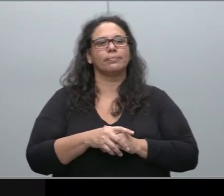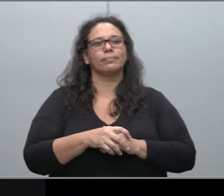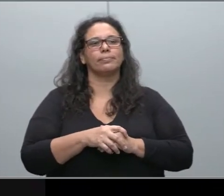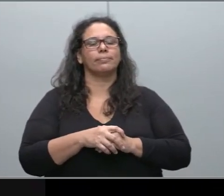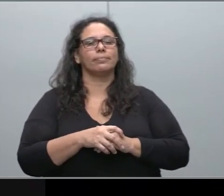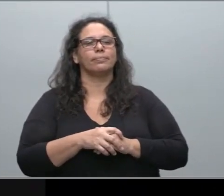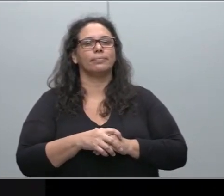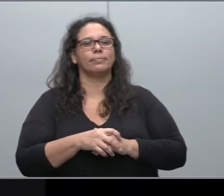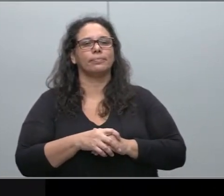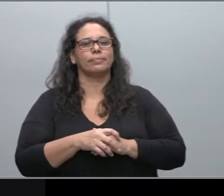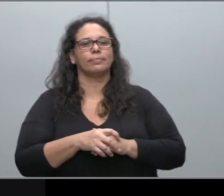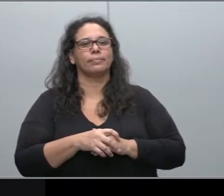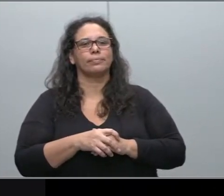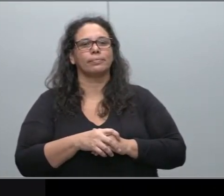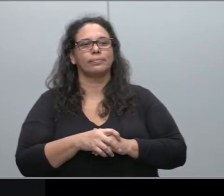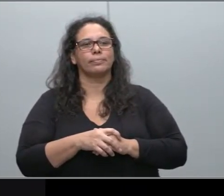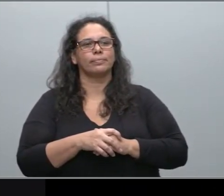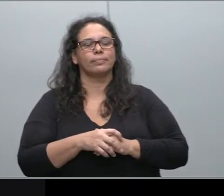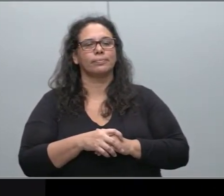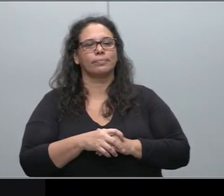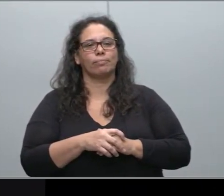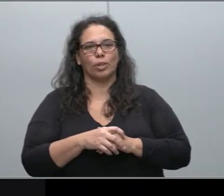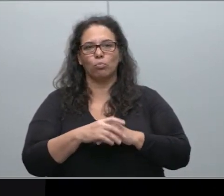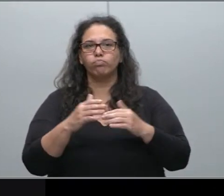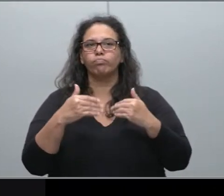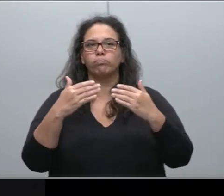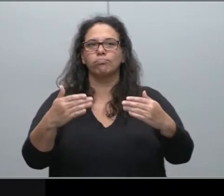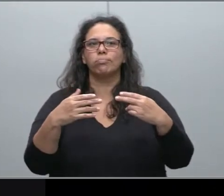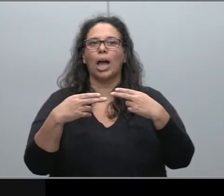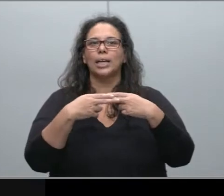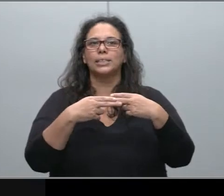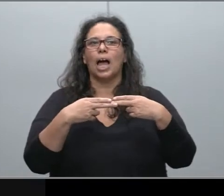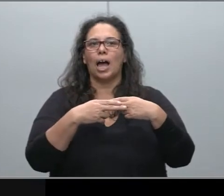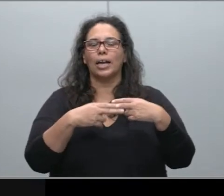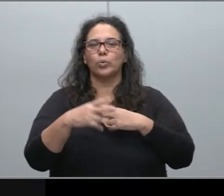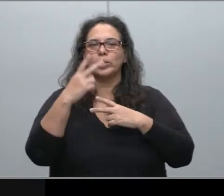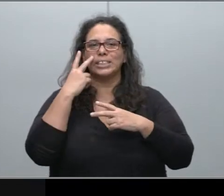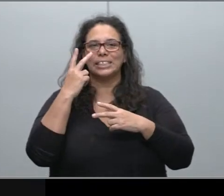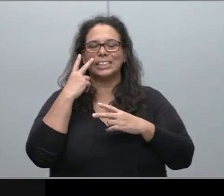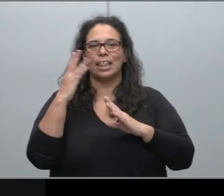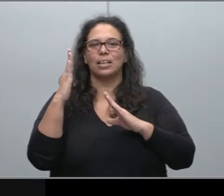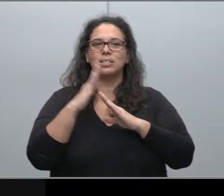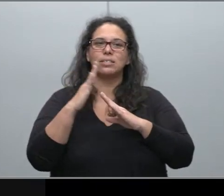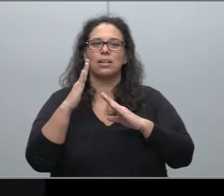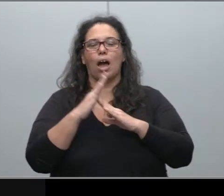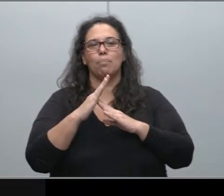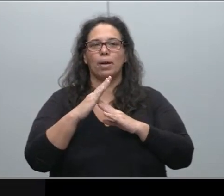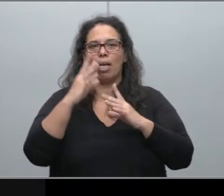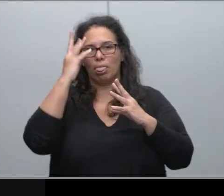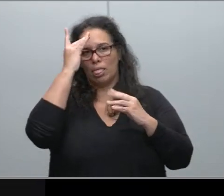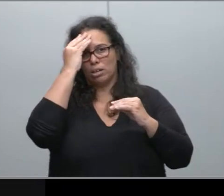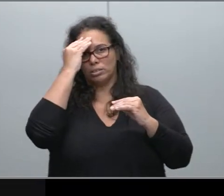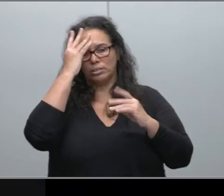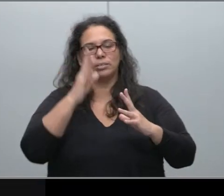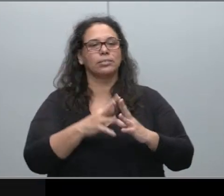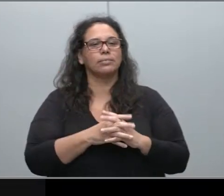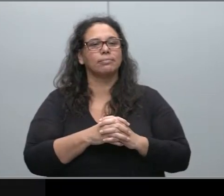to speak a little bit around Parent University as it relates to this. So "as parents, we need to be trained, so we can help our children in this area."